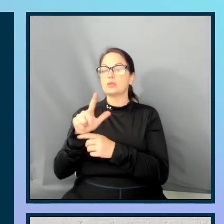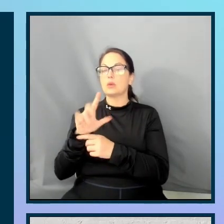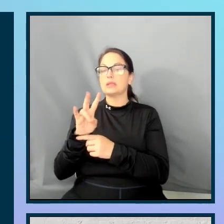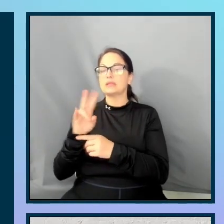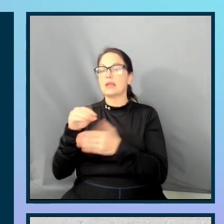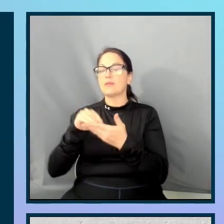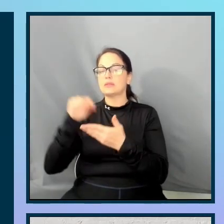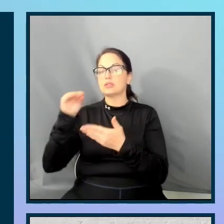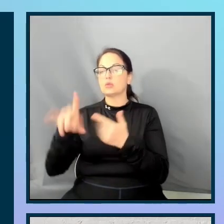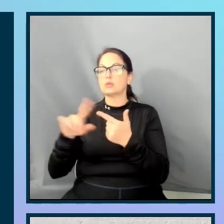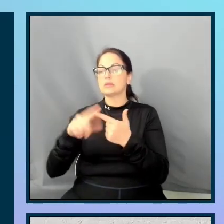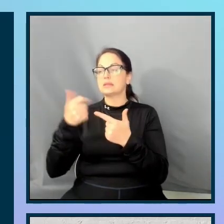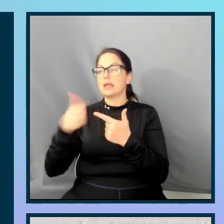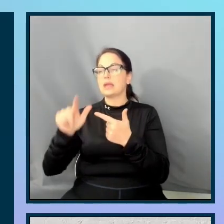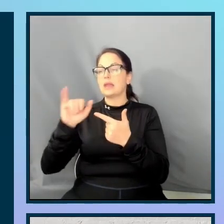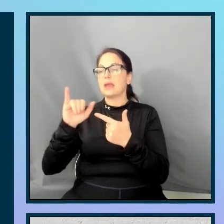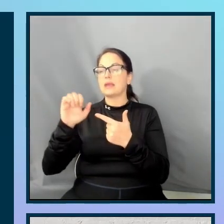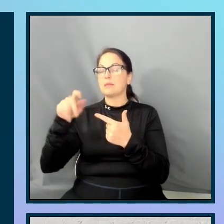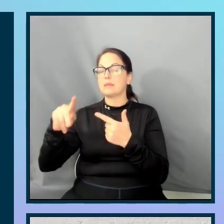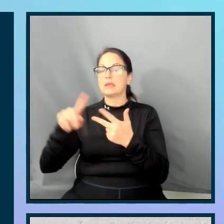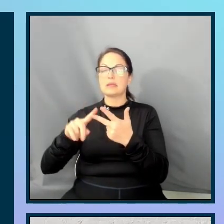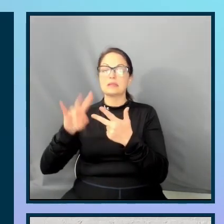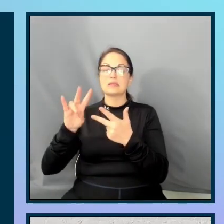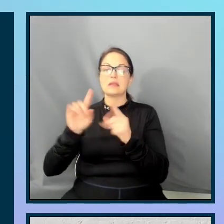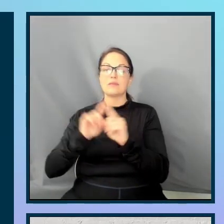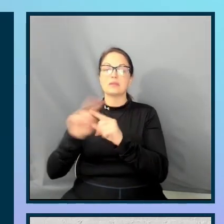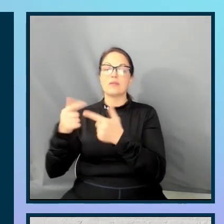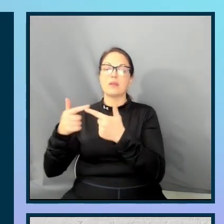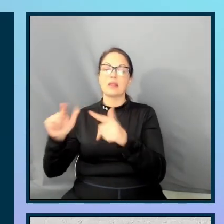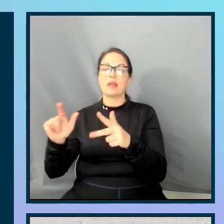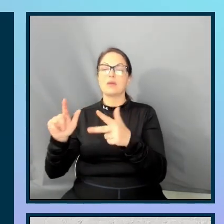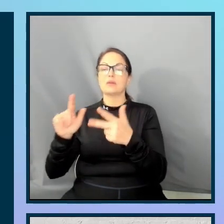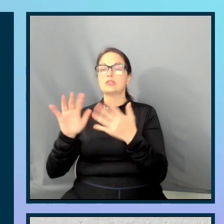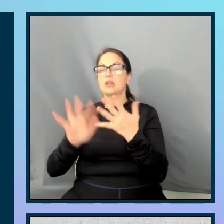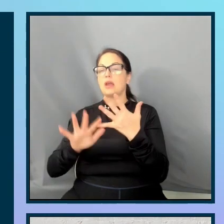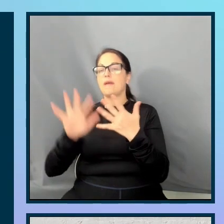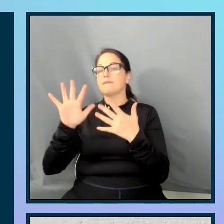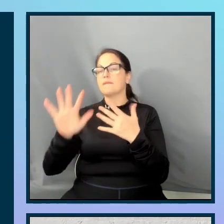10 IEPs, seven different languages, five behavior plans,